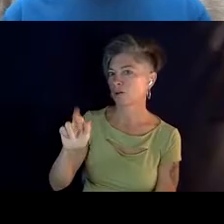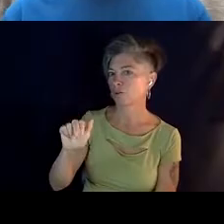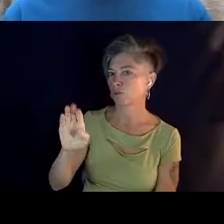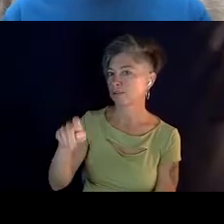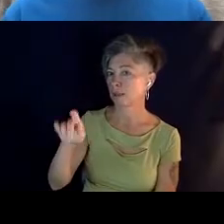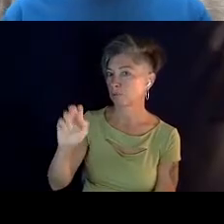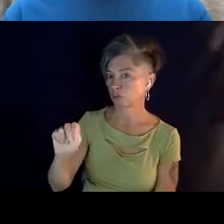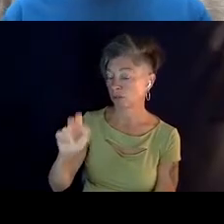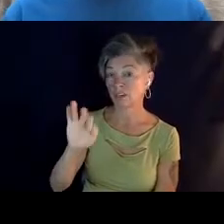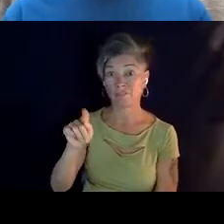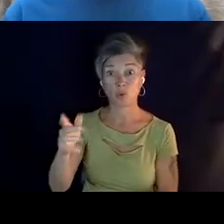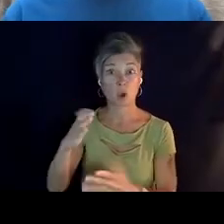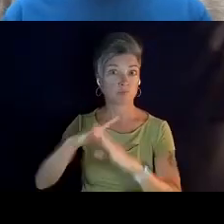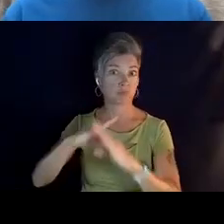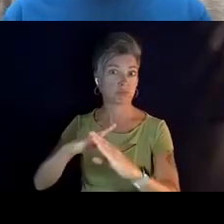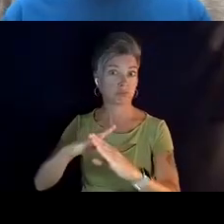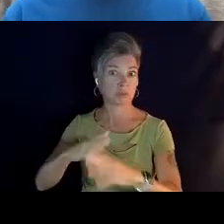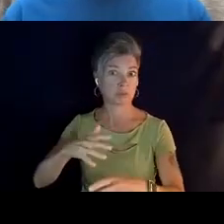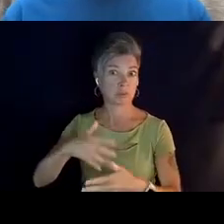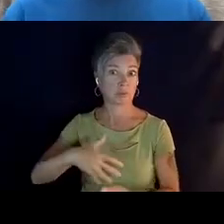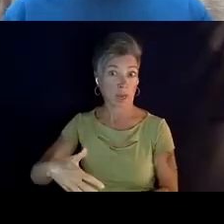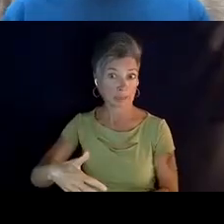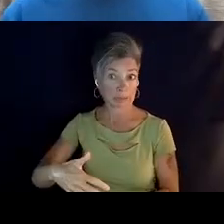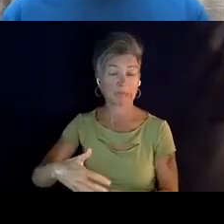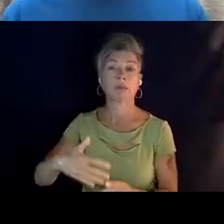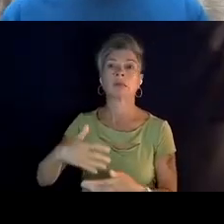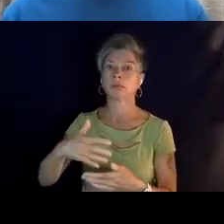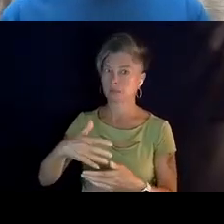definitely there needs to be that conversation about how to avoid that from happening.